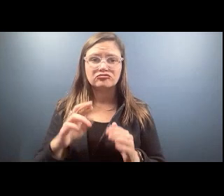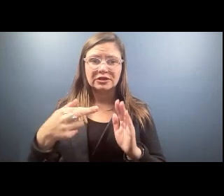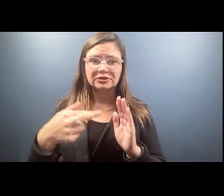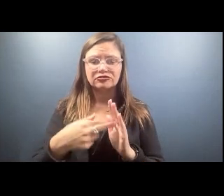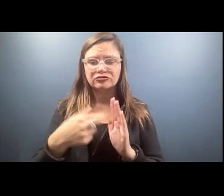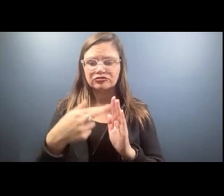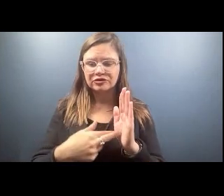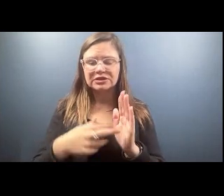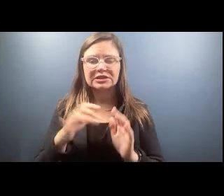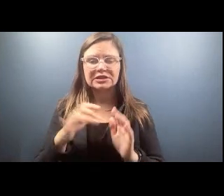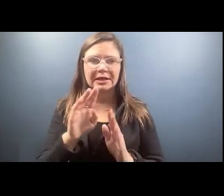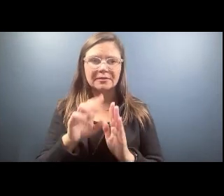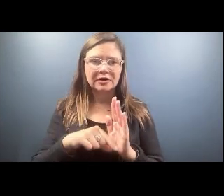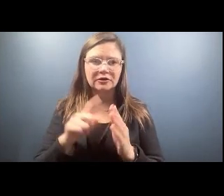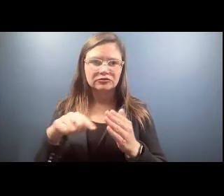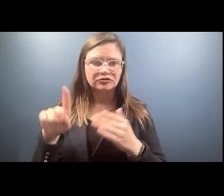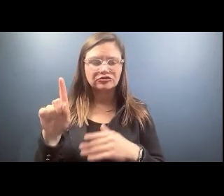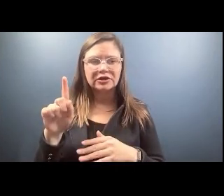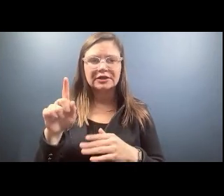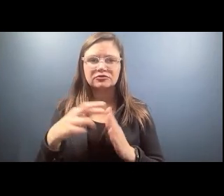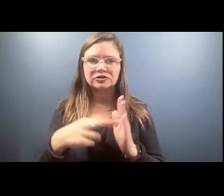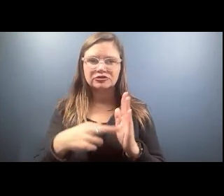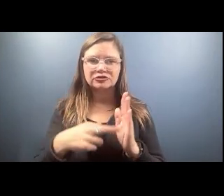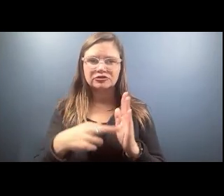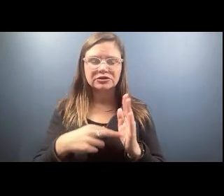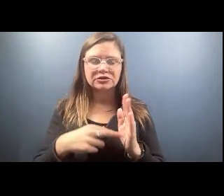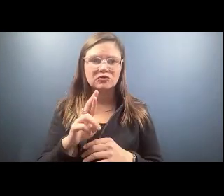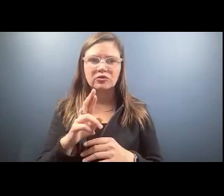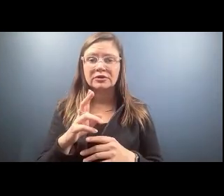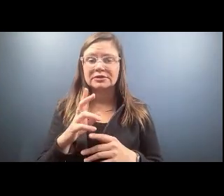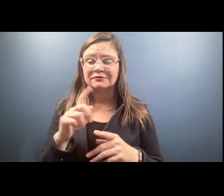things like background check registries or even training registries.